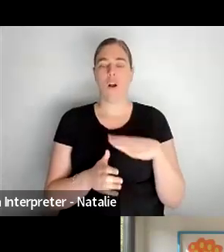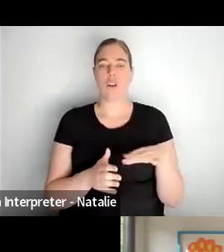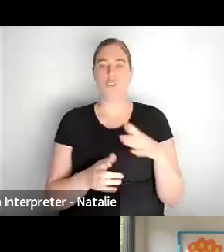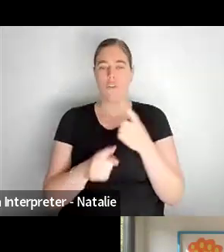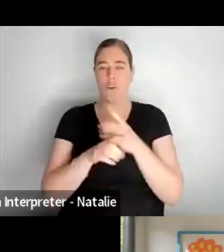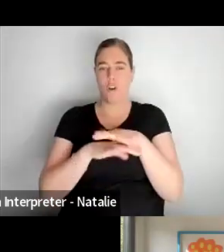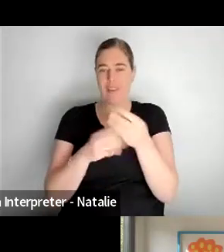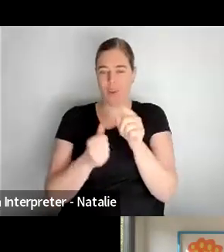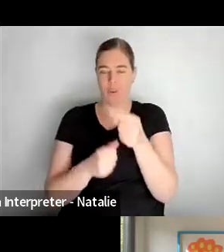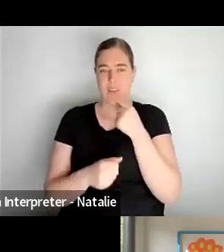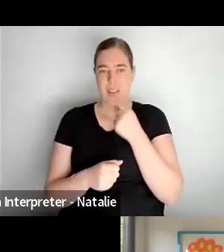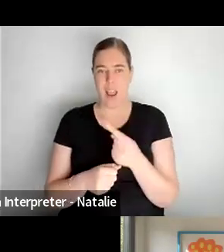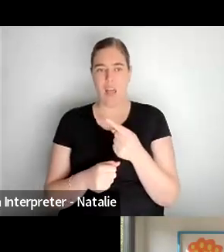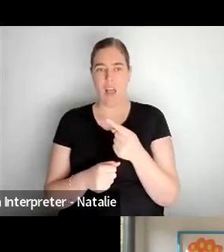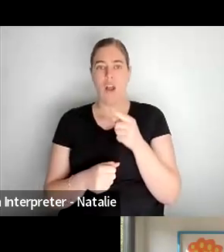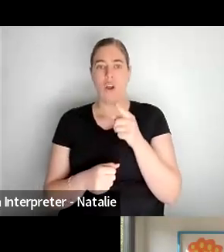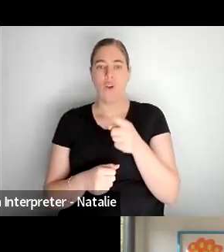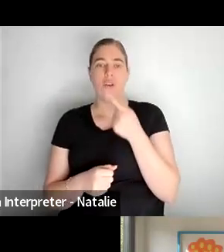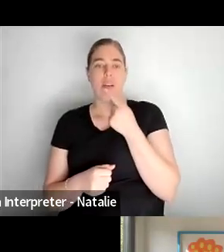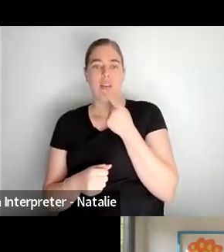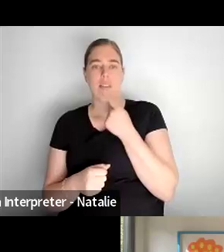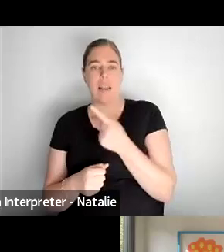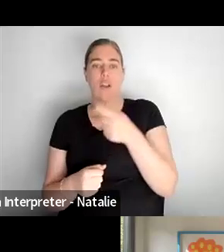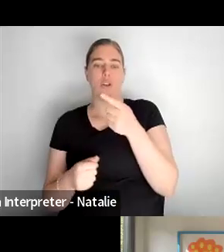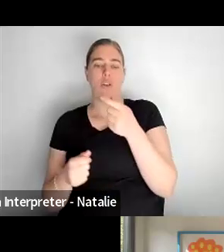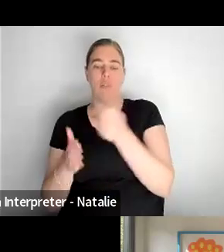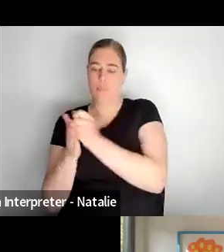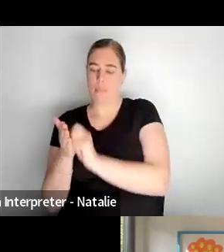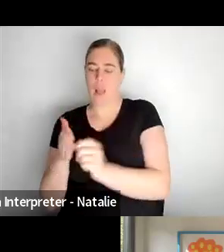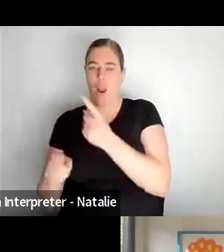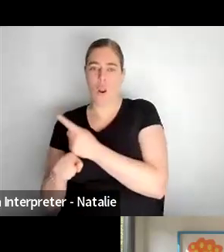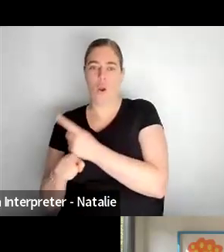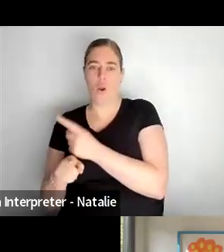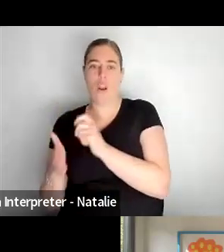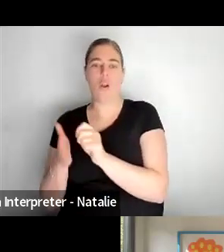the sense that you can make a note of what questions to ask. The way we get you to prep